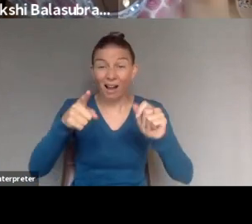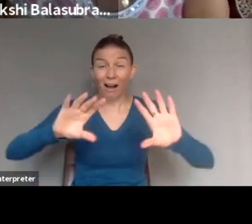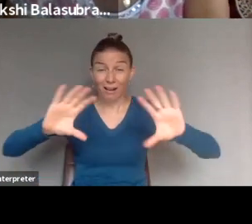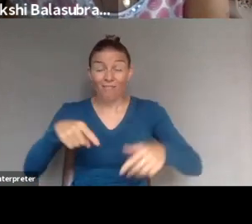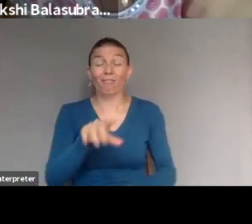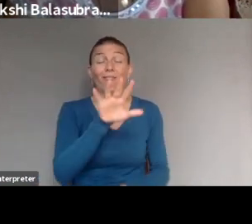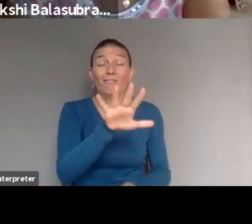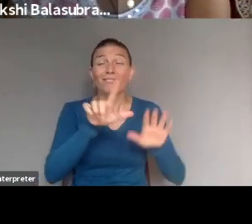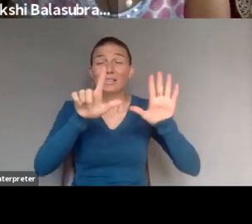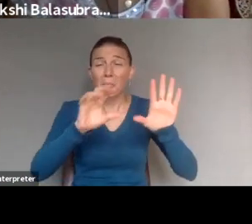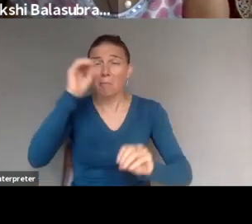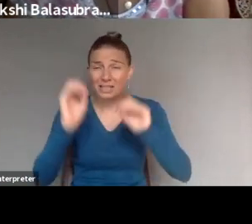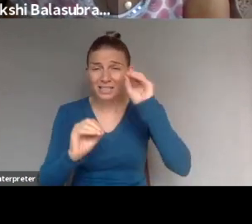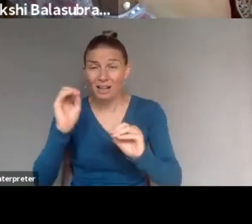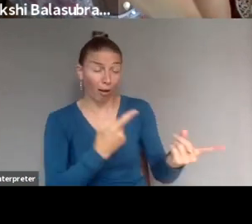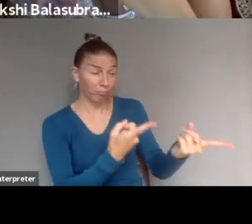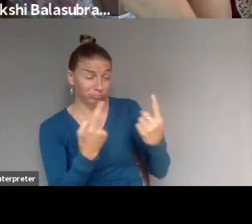because of lockdown and loss of work.